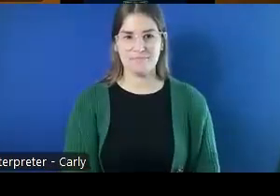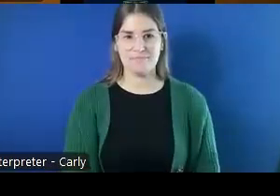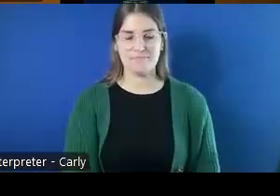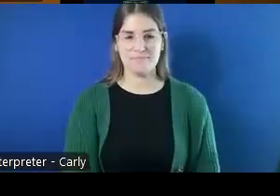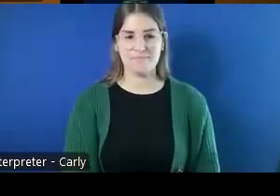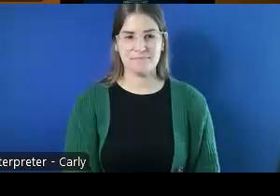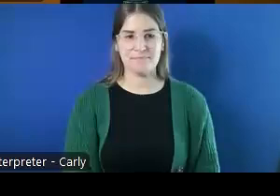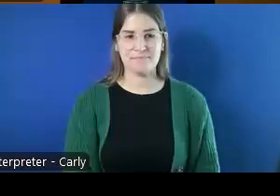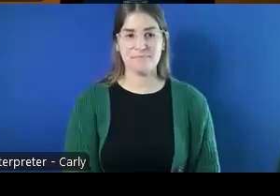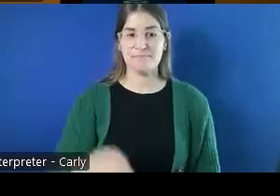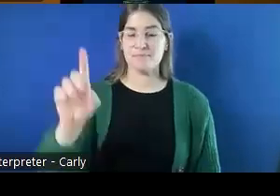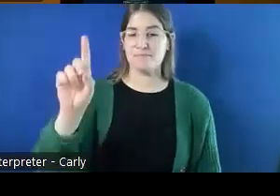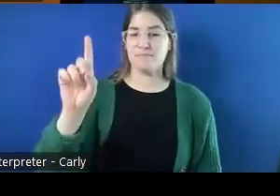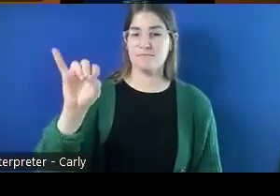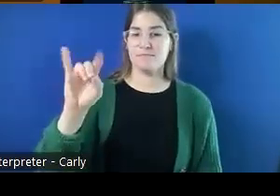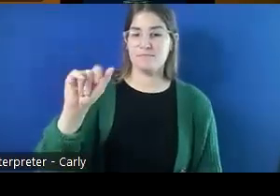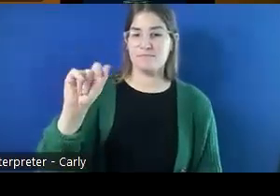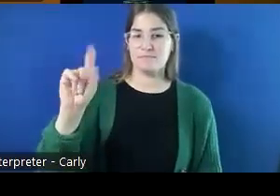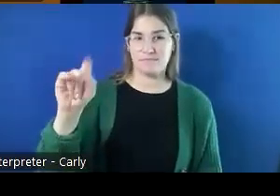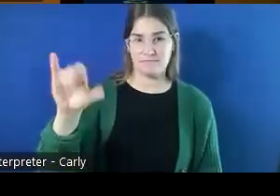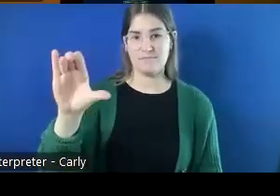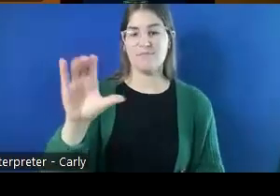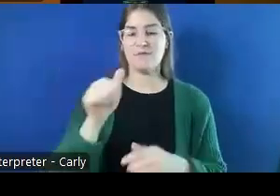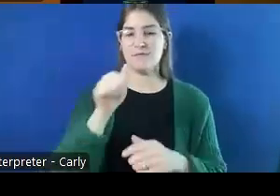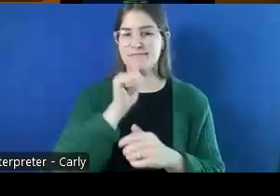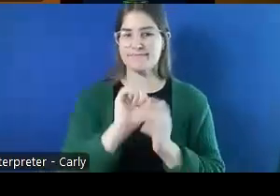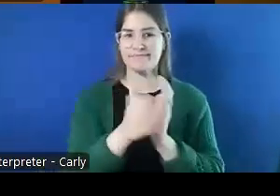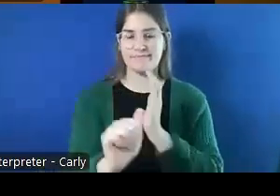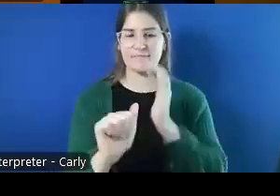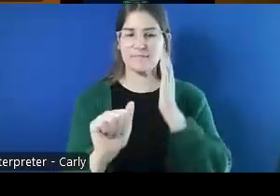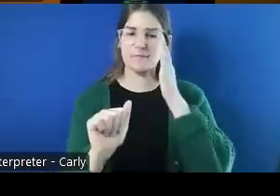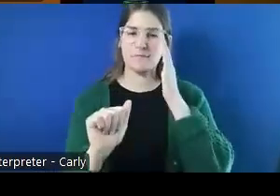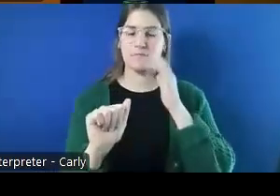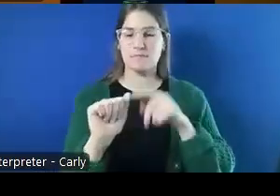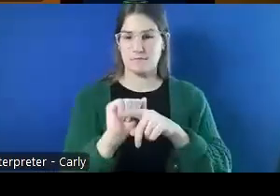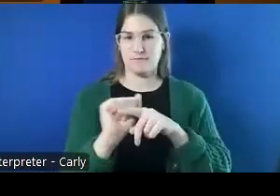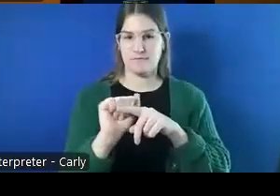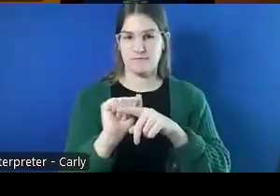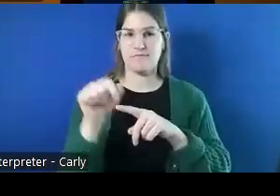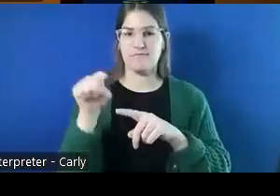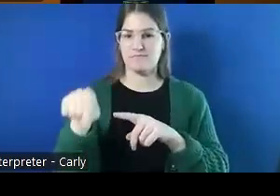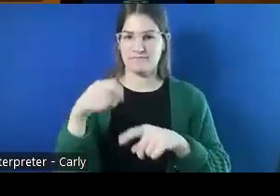and dietic coping skills training um is a more specific uh adaptation that's been done in